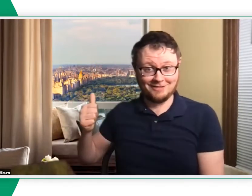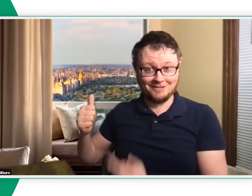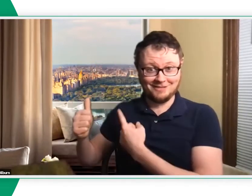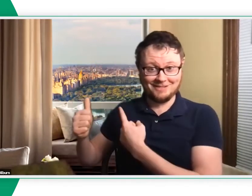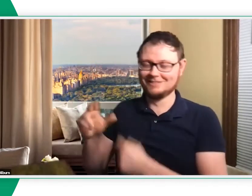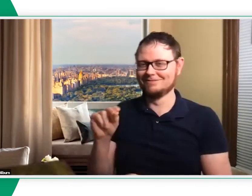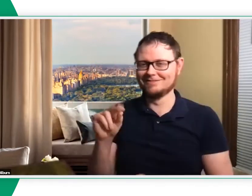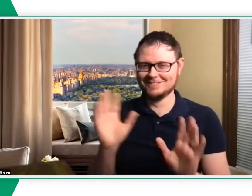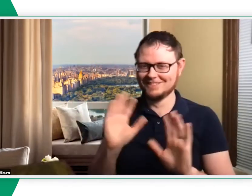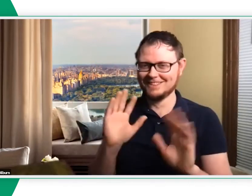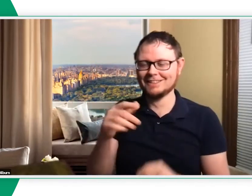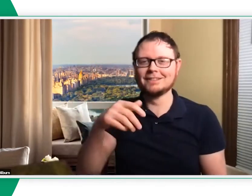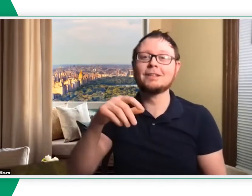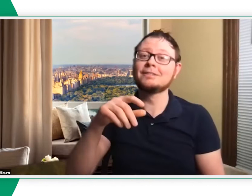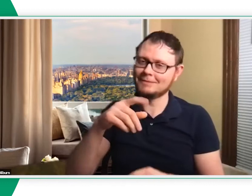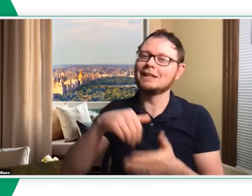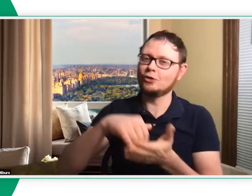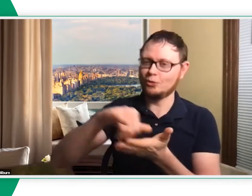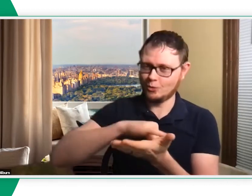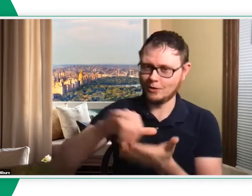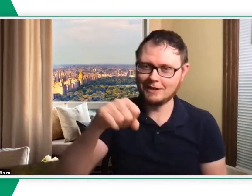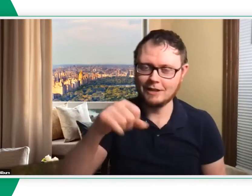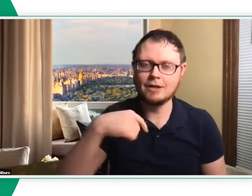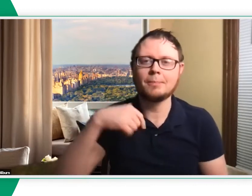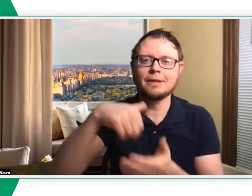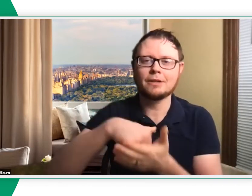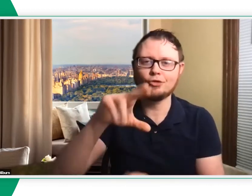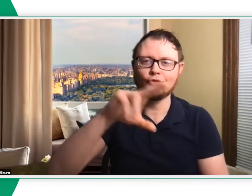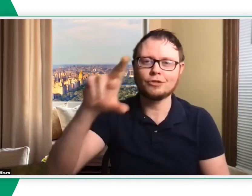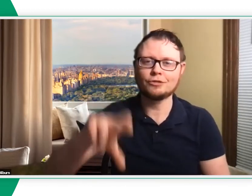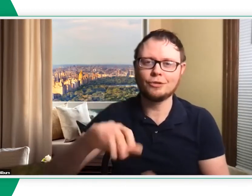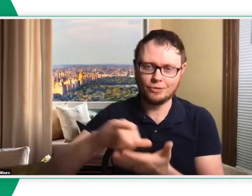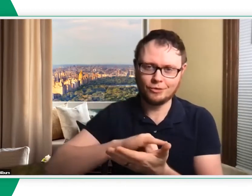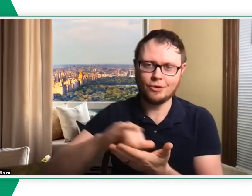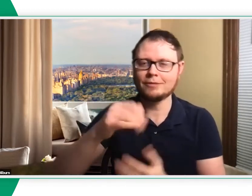is there on the side of my head. I do not live in New York. Well, not New York